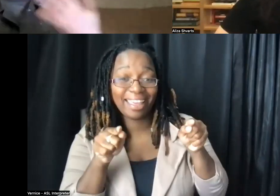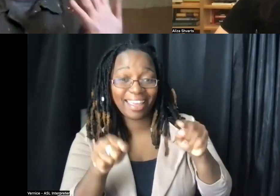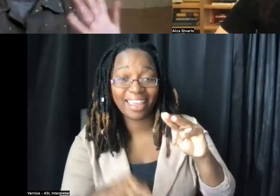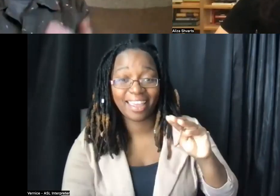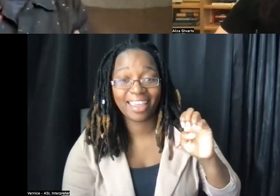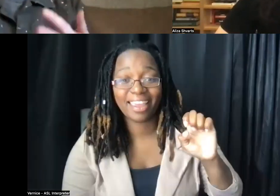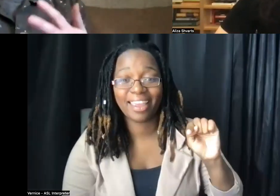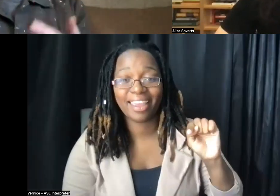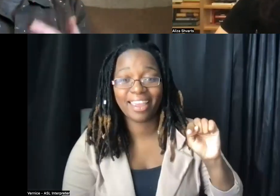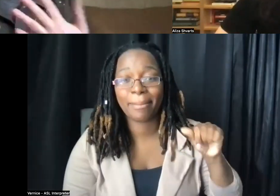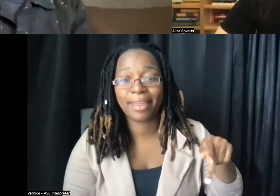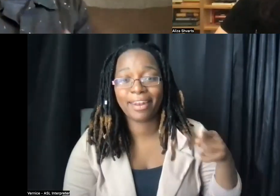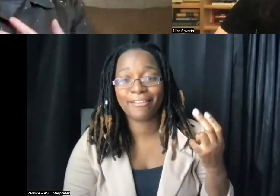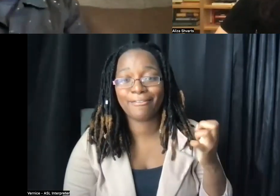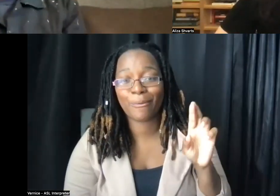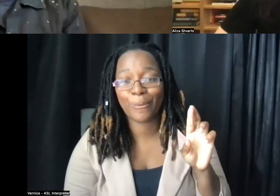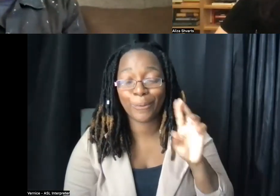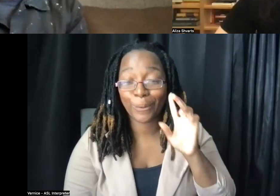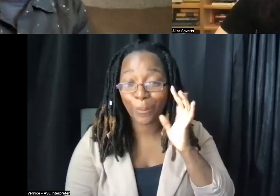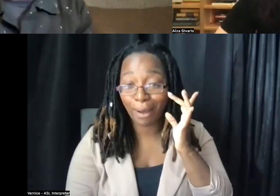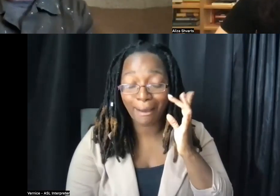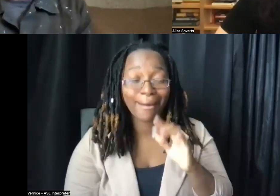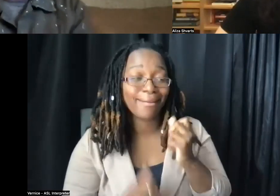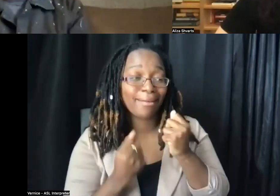use dating metaphors just because of the fact that so many